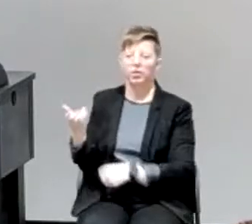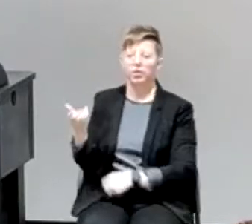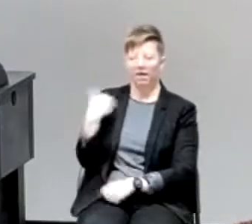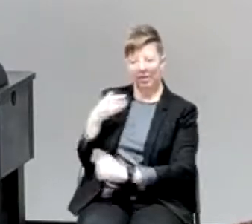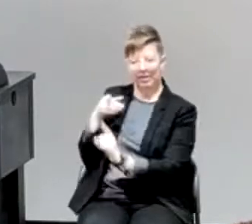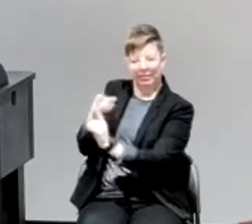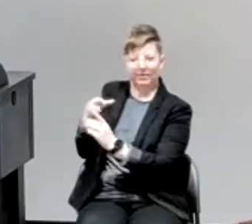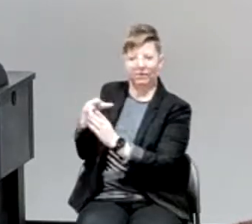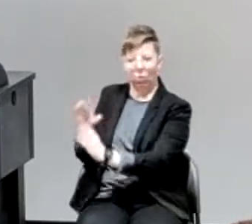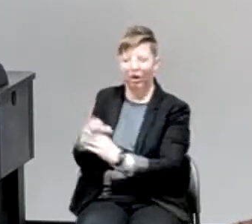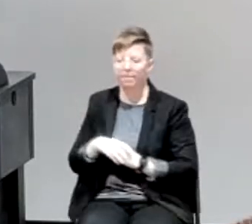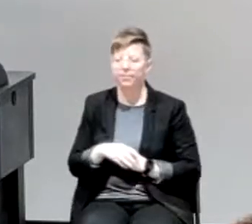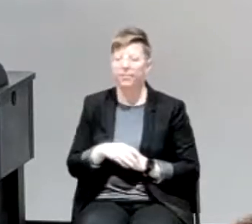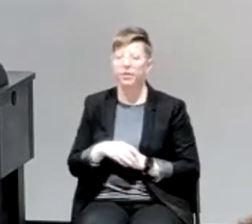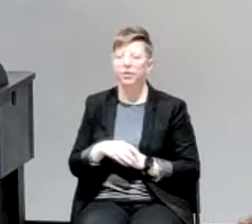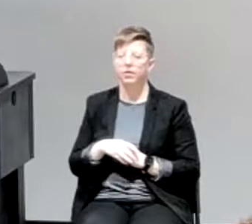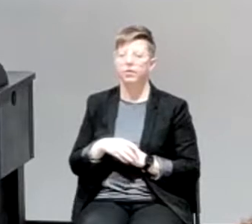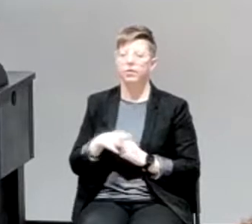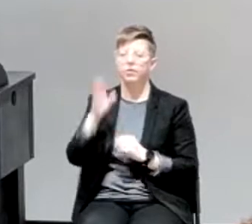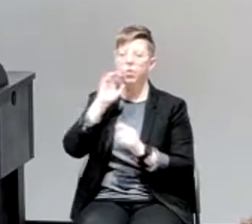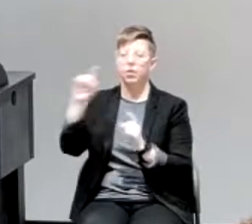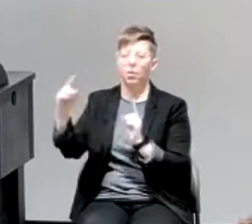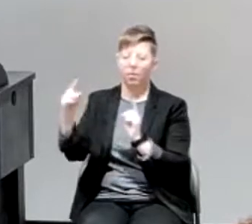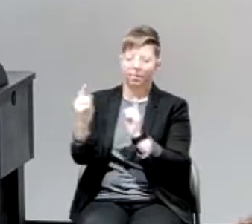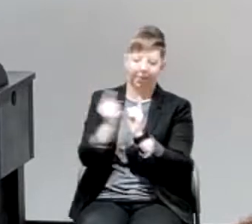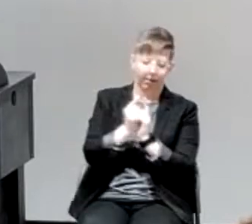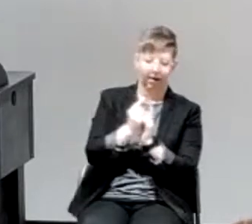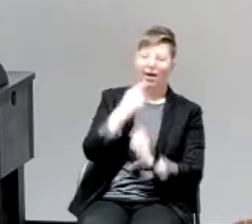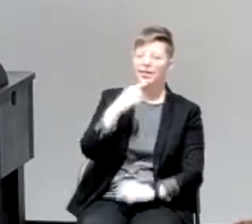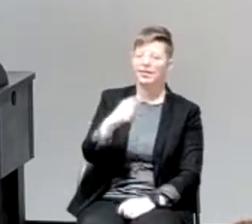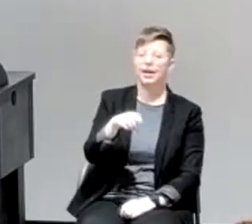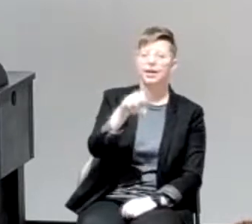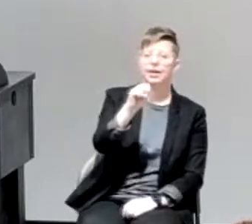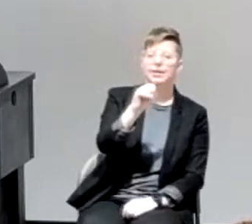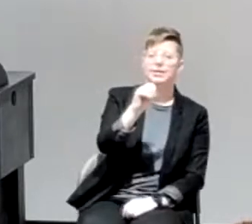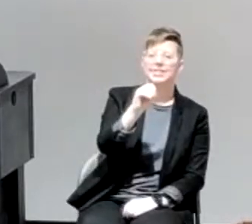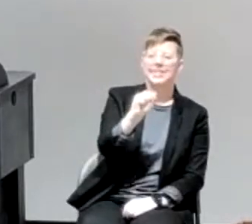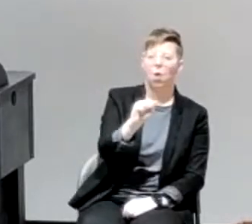There's a tribe named the -- in Africa and they have